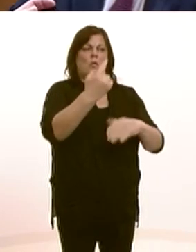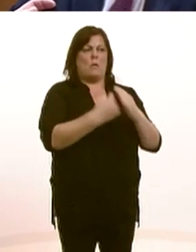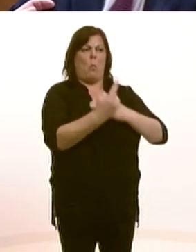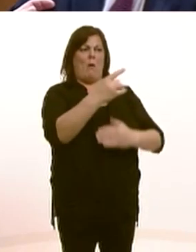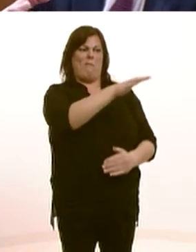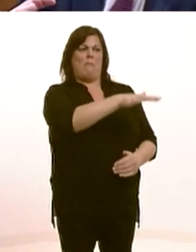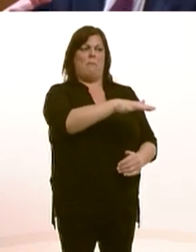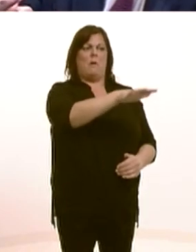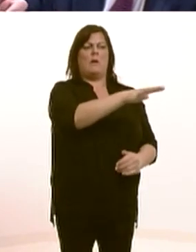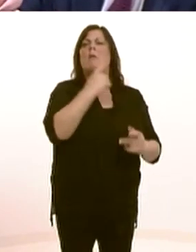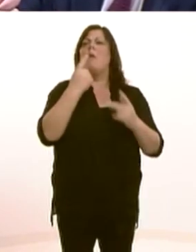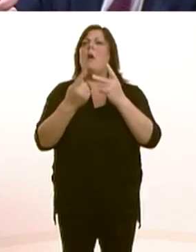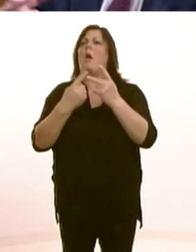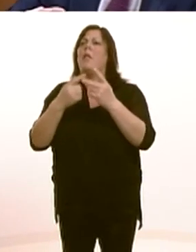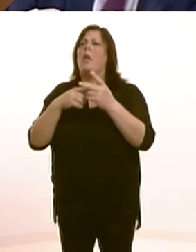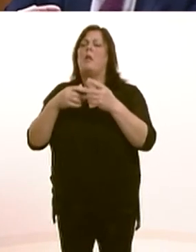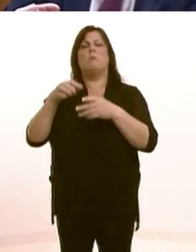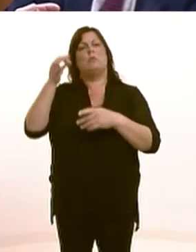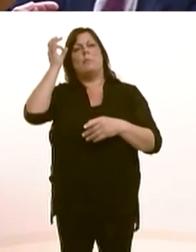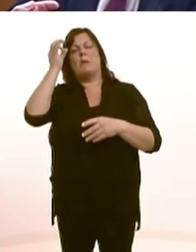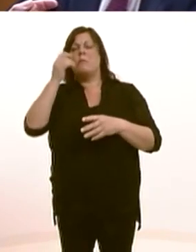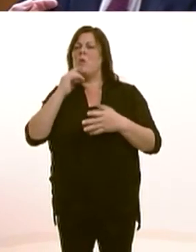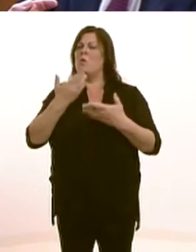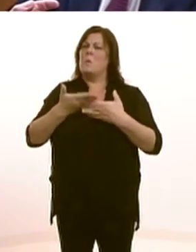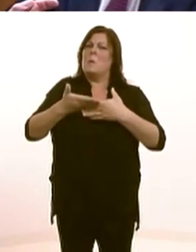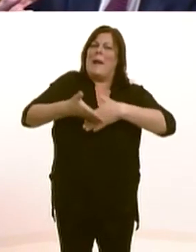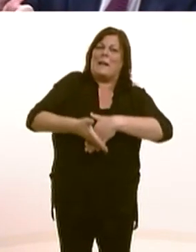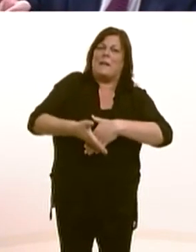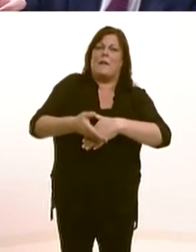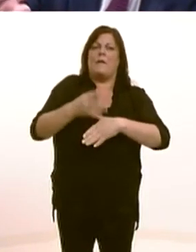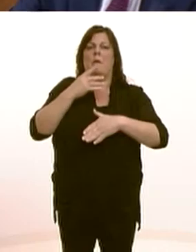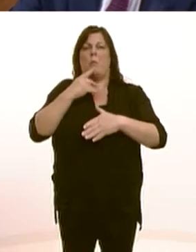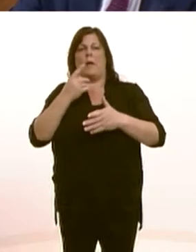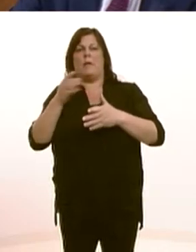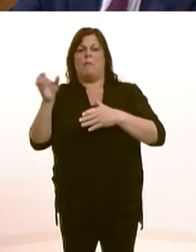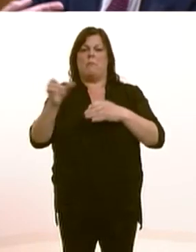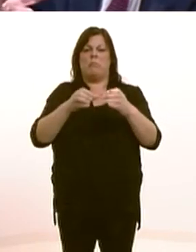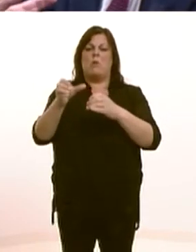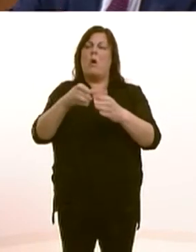Other local authorities have not been as proactive in terms of employing procurement specialists.